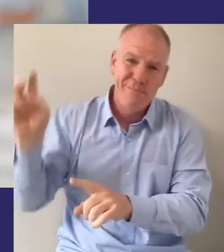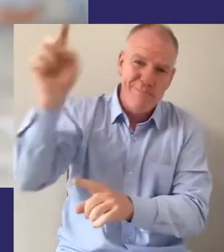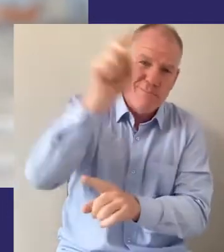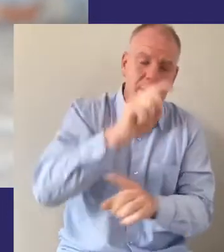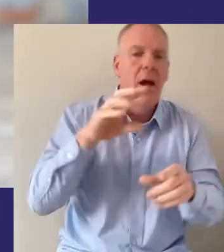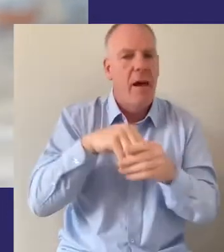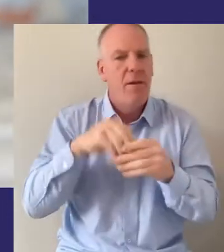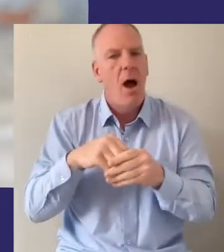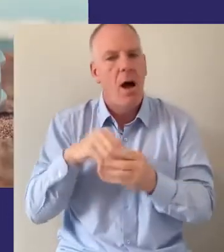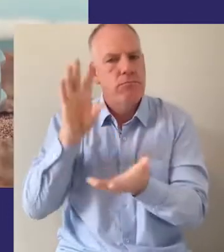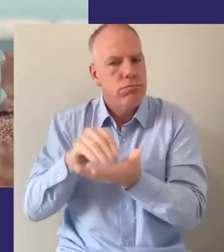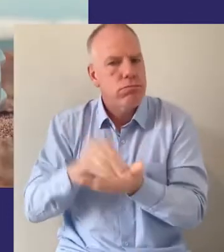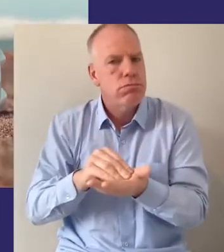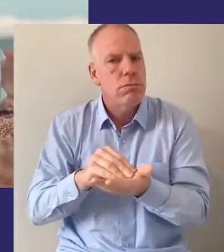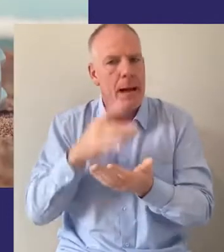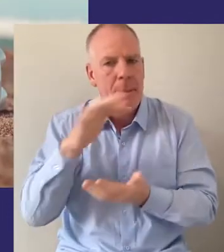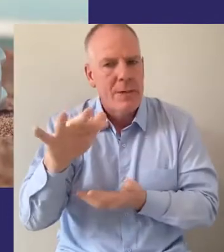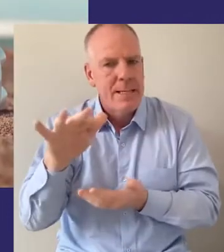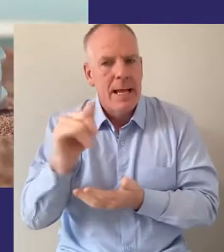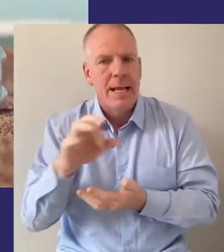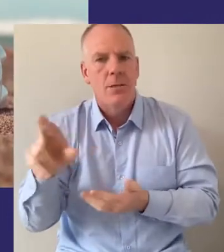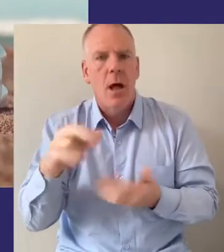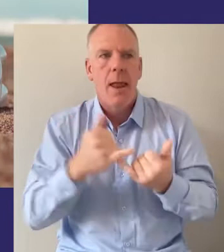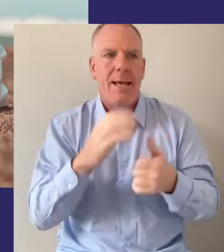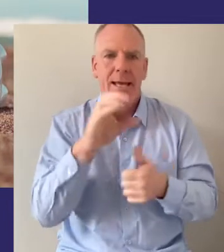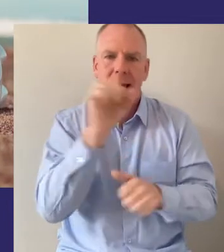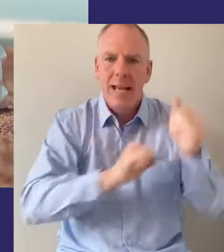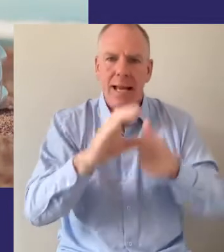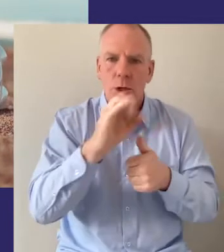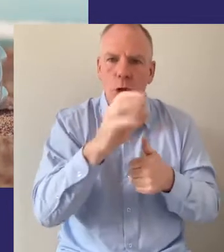in marine litter recording. So groups like Clean Coasts and Coastwatch are out there